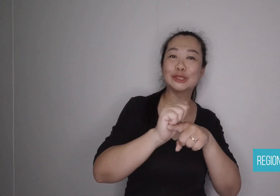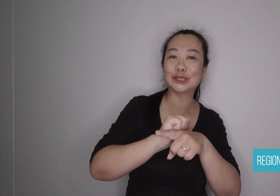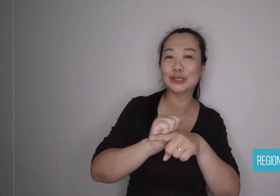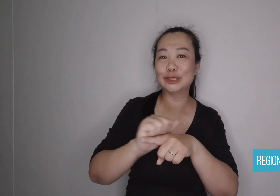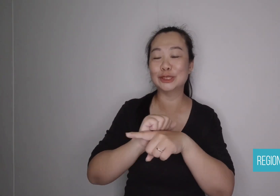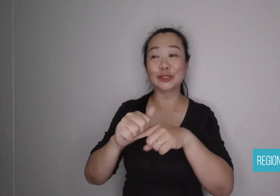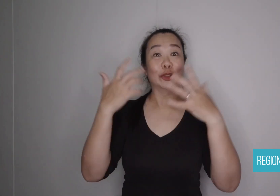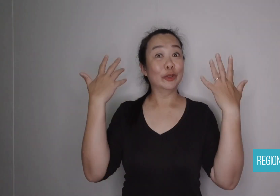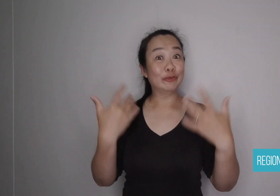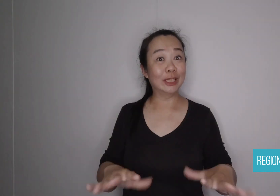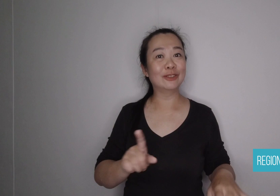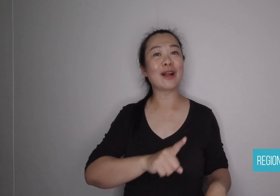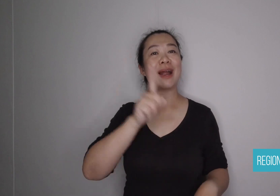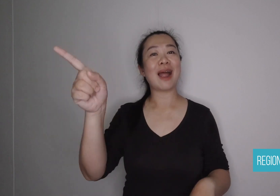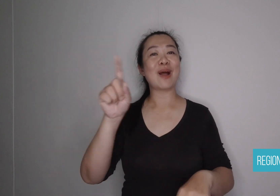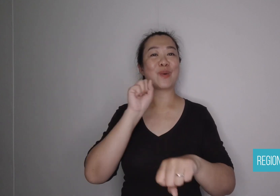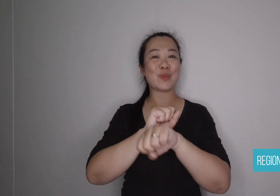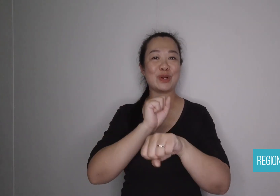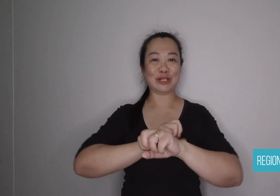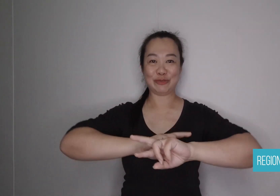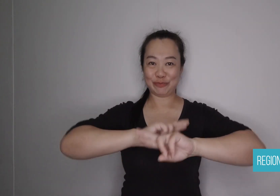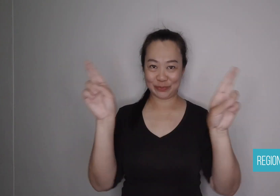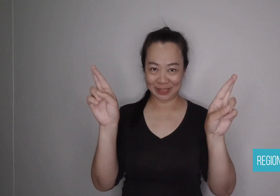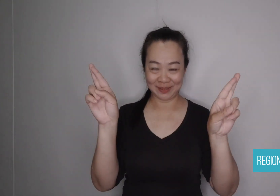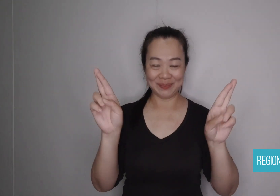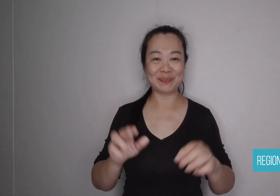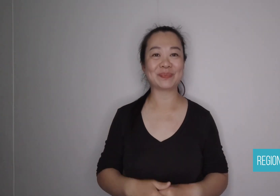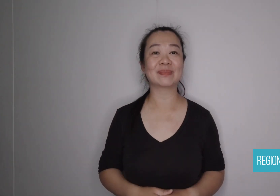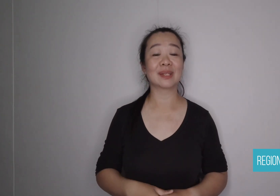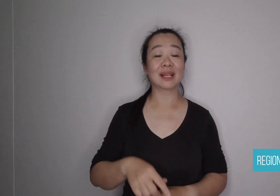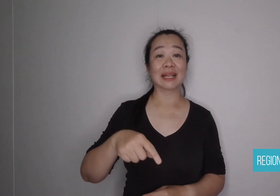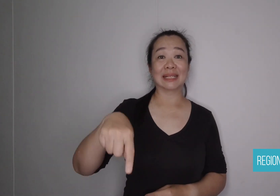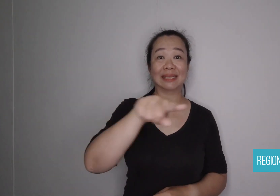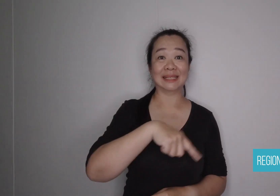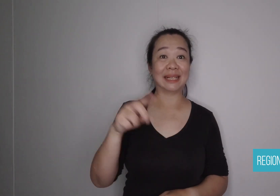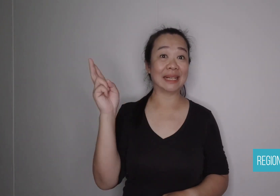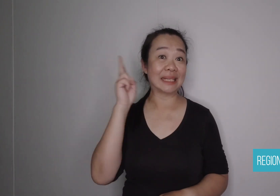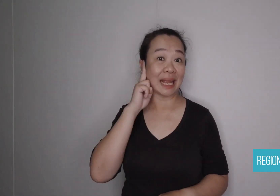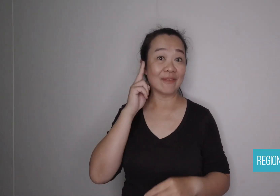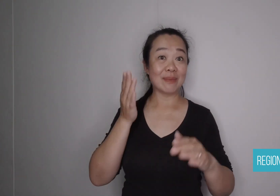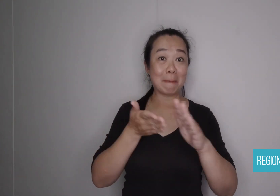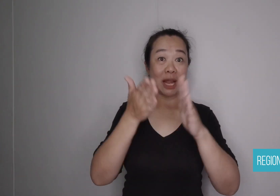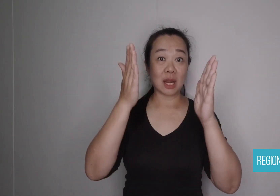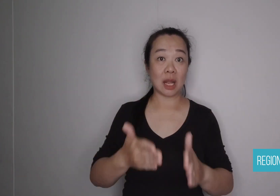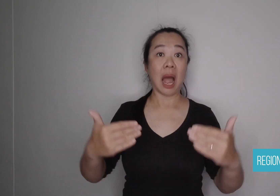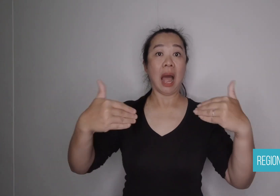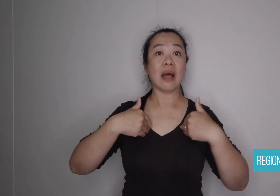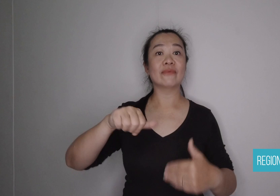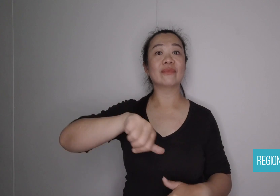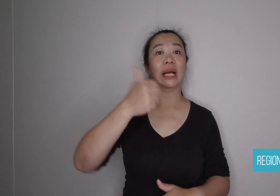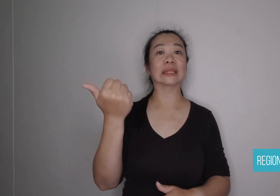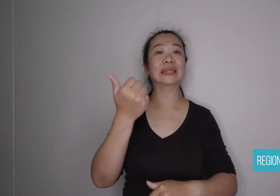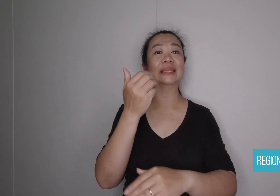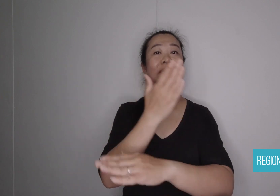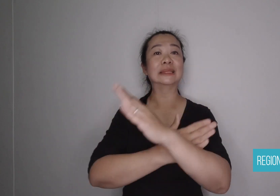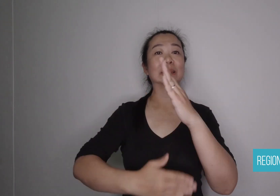practice and become job-ready. Many Deaf bakers there have other